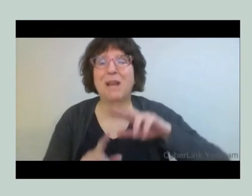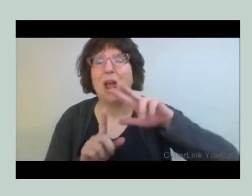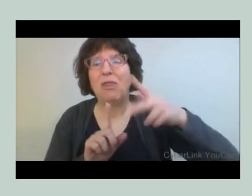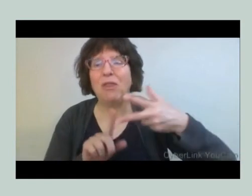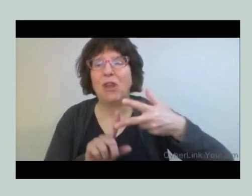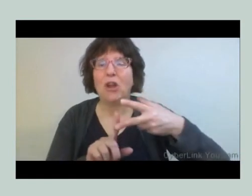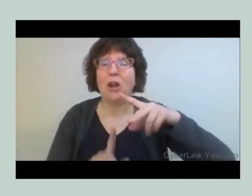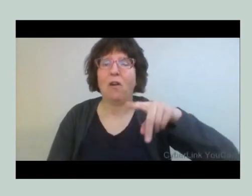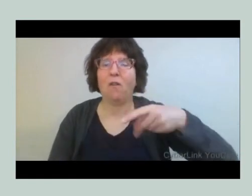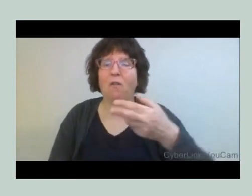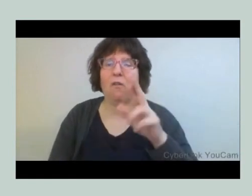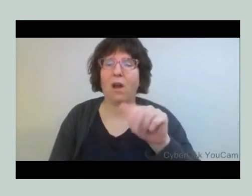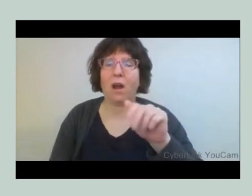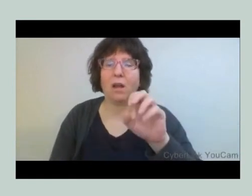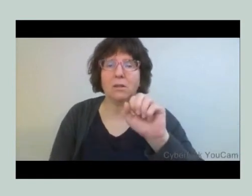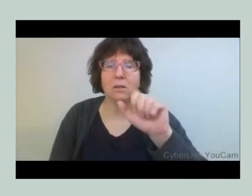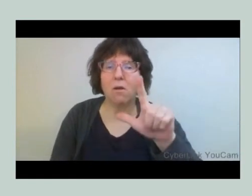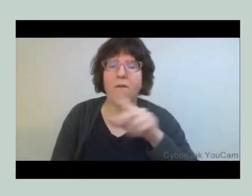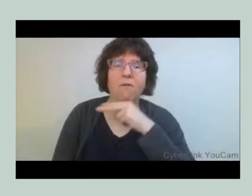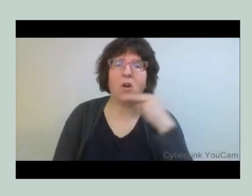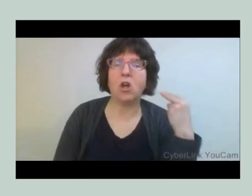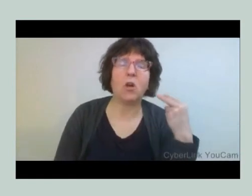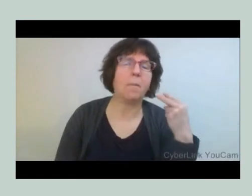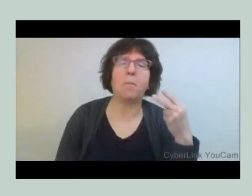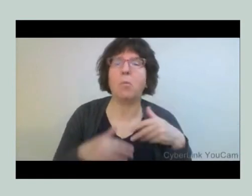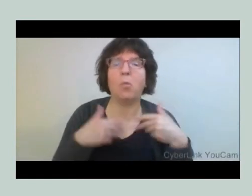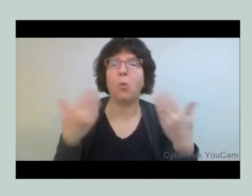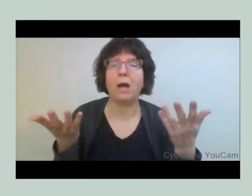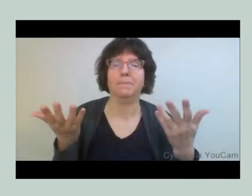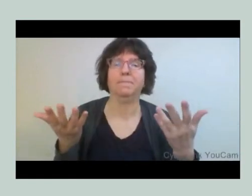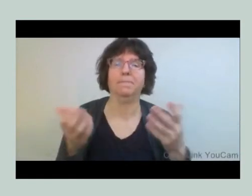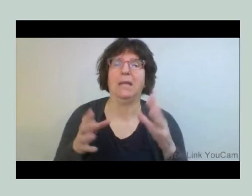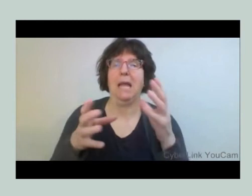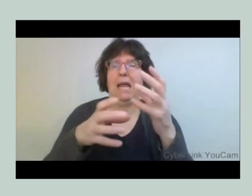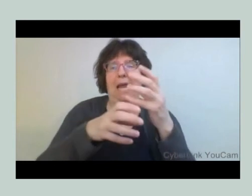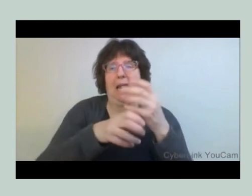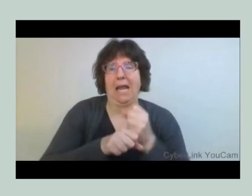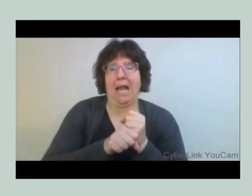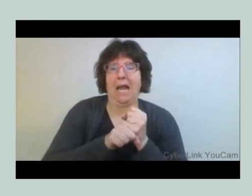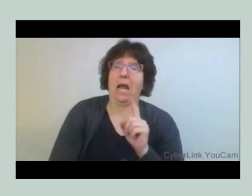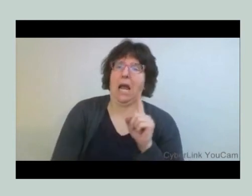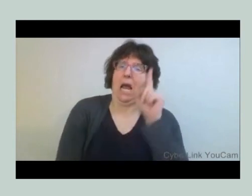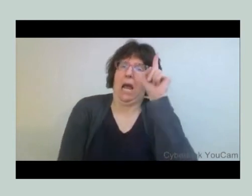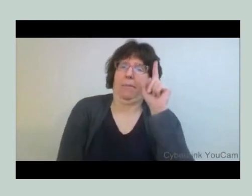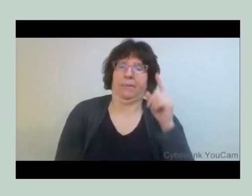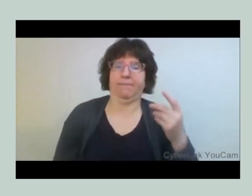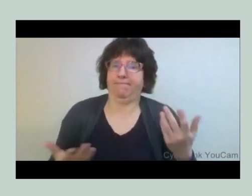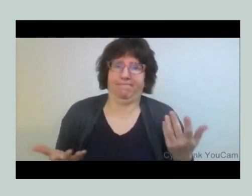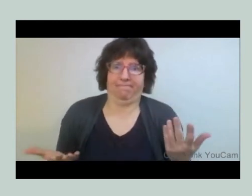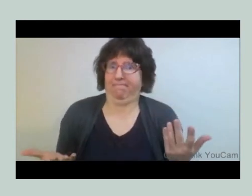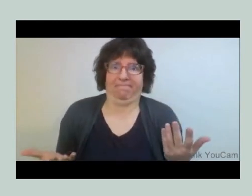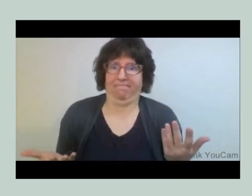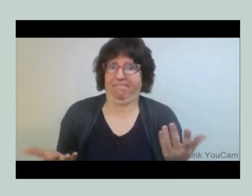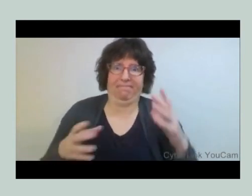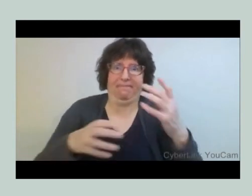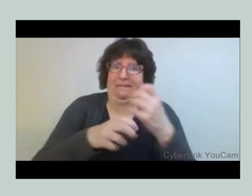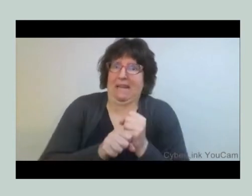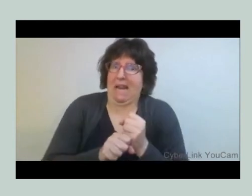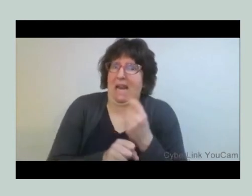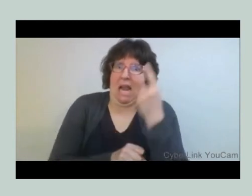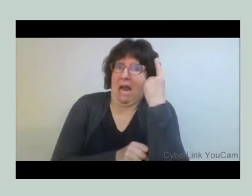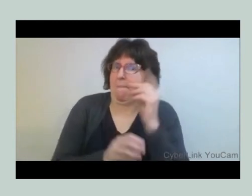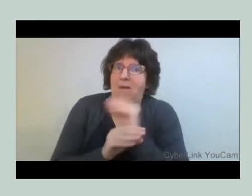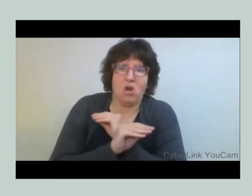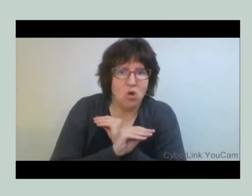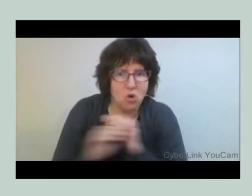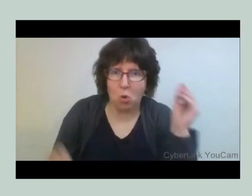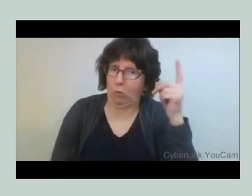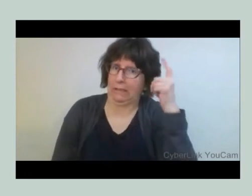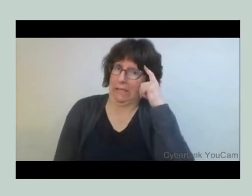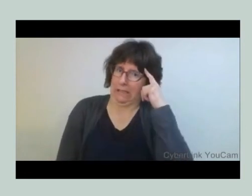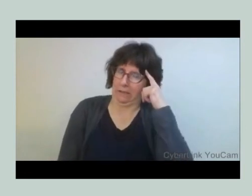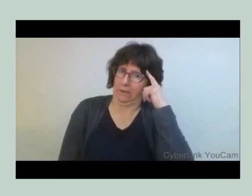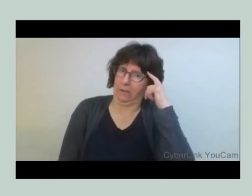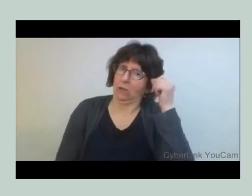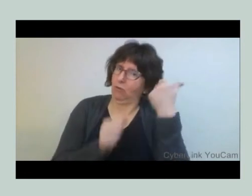(Video) A third example of a phrasal verb is 'get up.' How do you 'get' an 'up"'